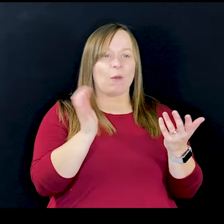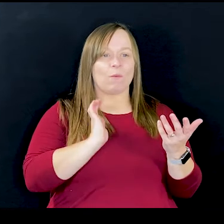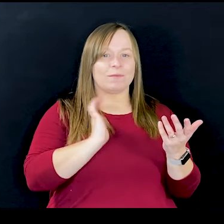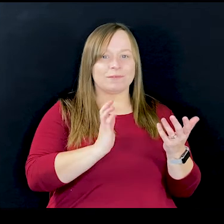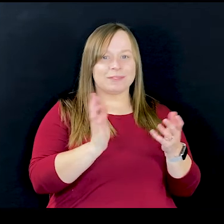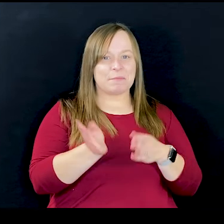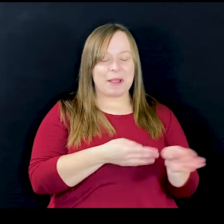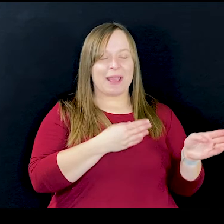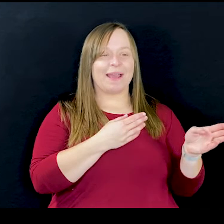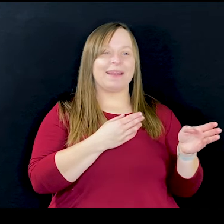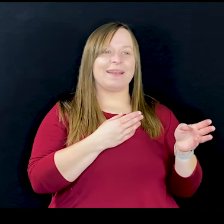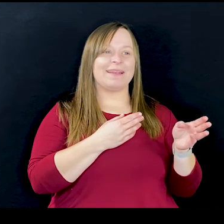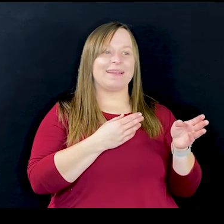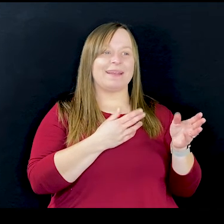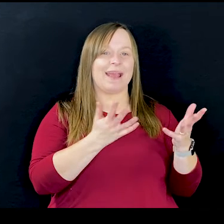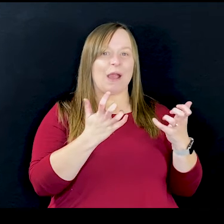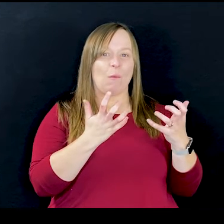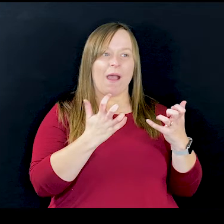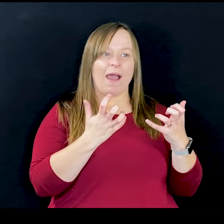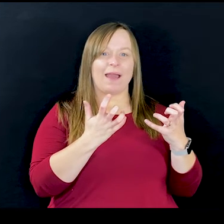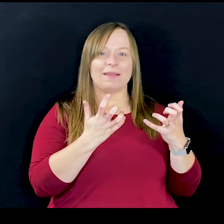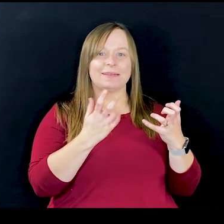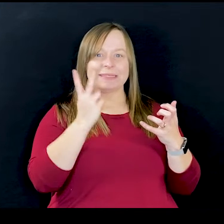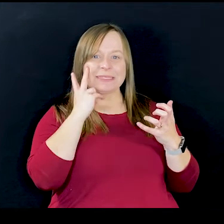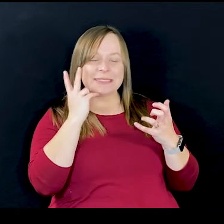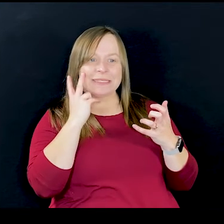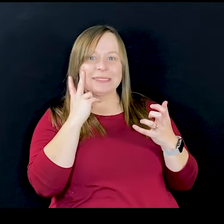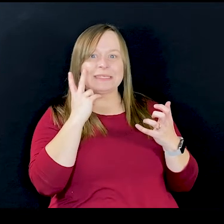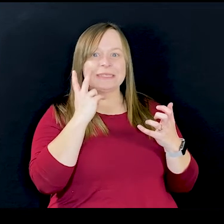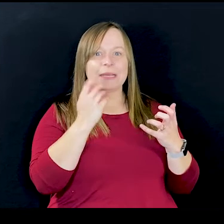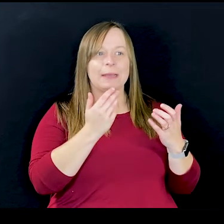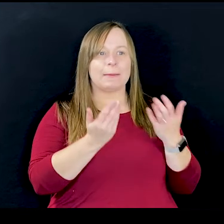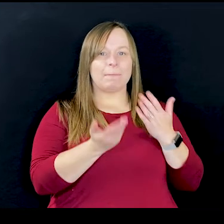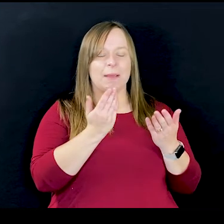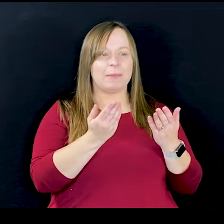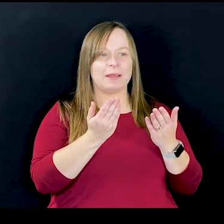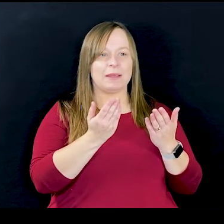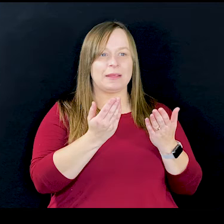But moving forward, I would like to see maybe our materials